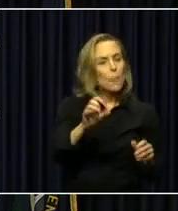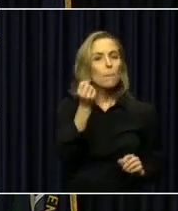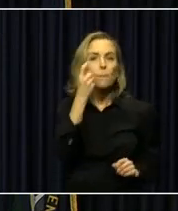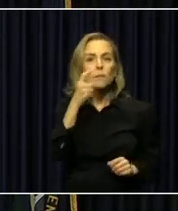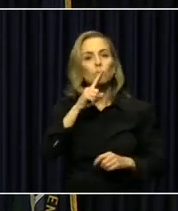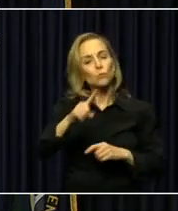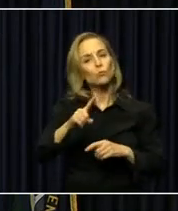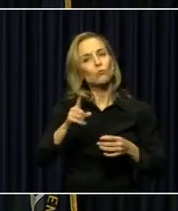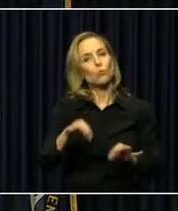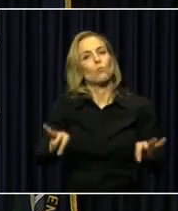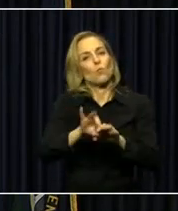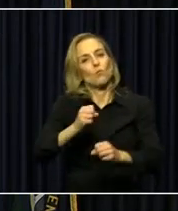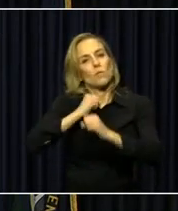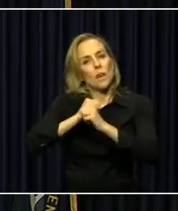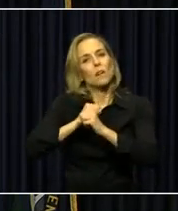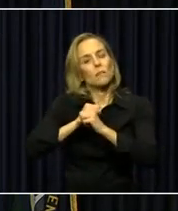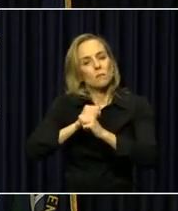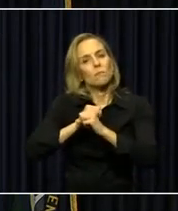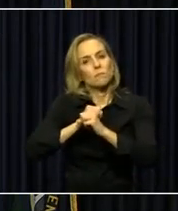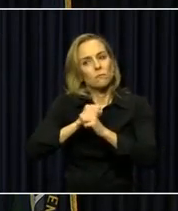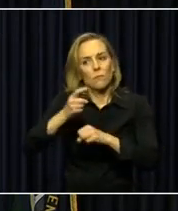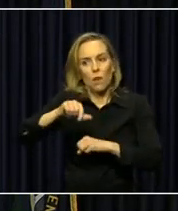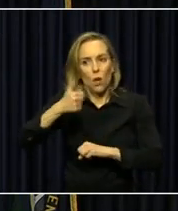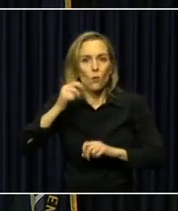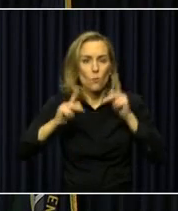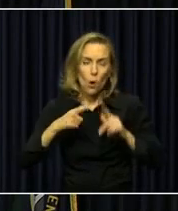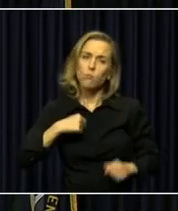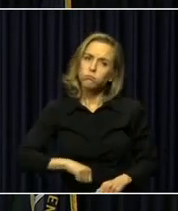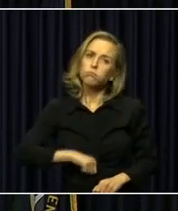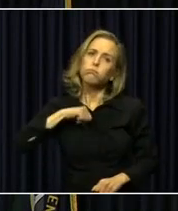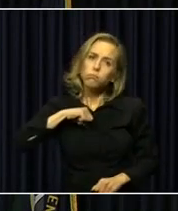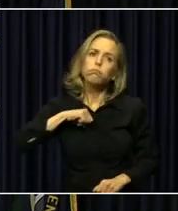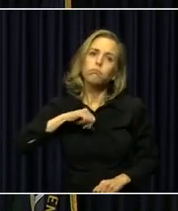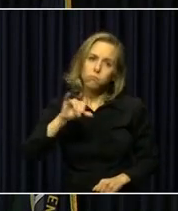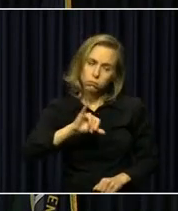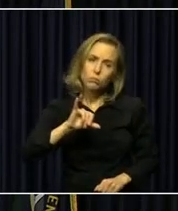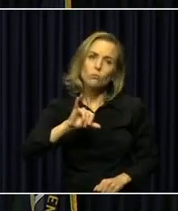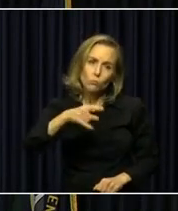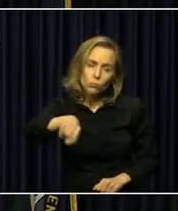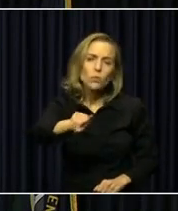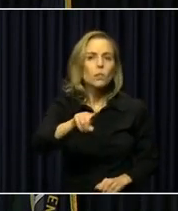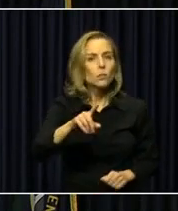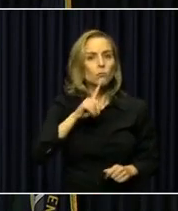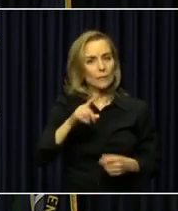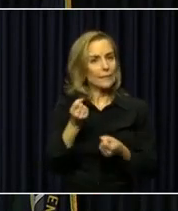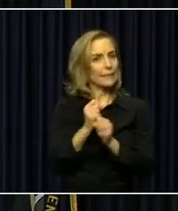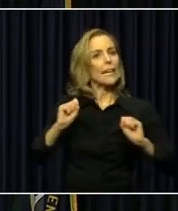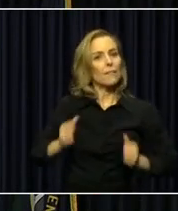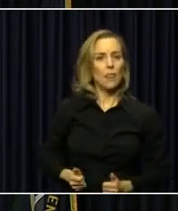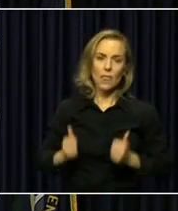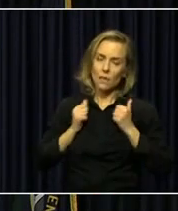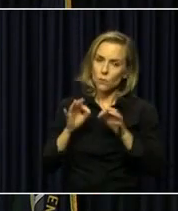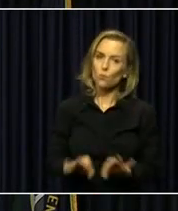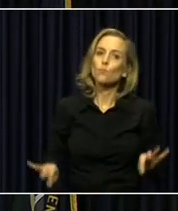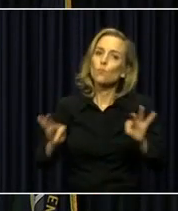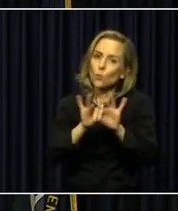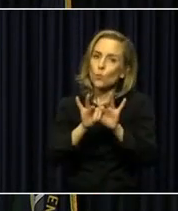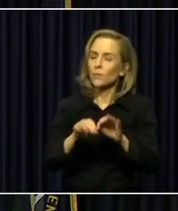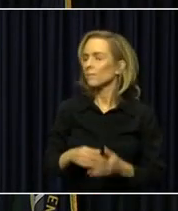BE UNITY.